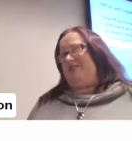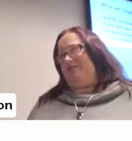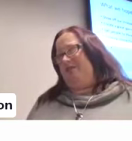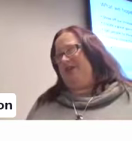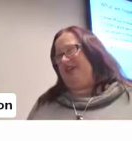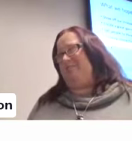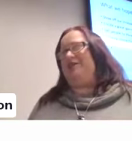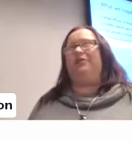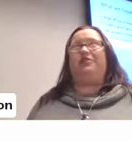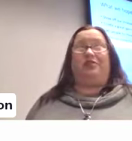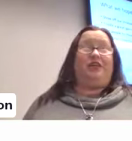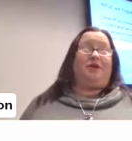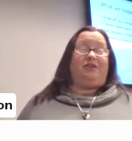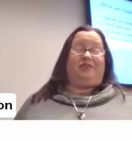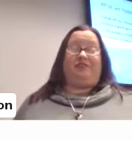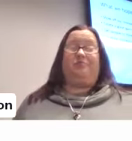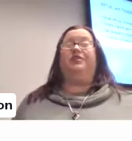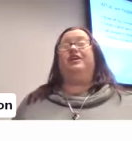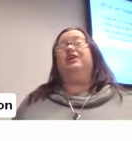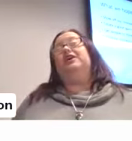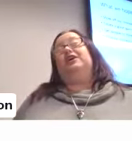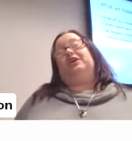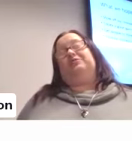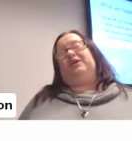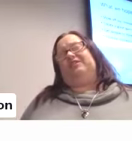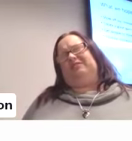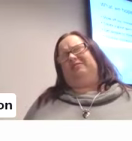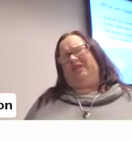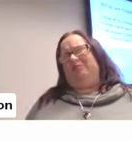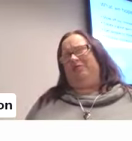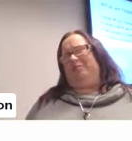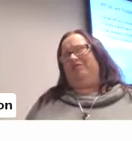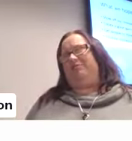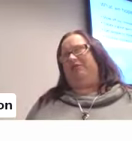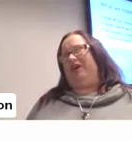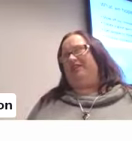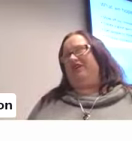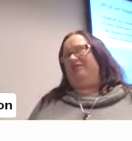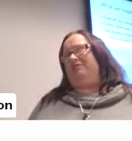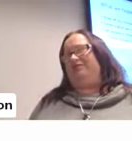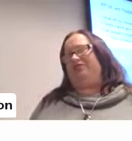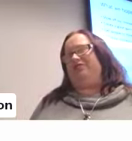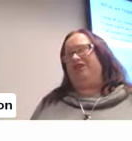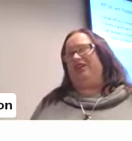Because we do at although of game mods through the innovation lab at the library. We wanted to create a great gaming event.